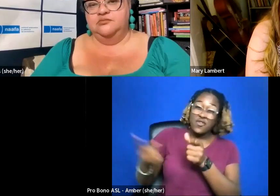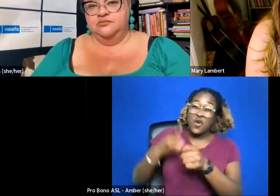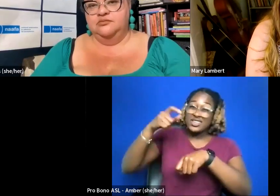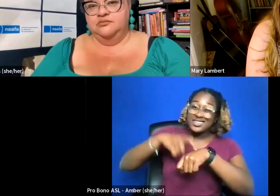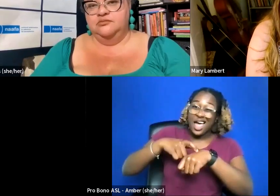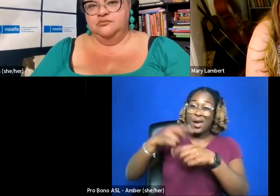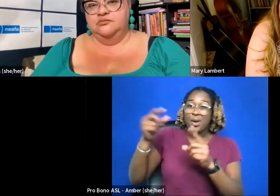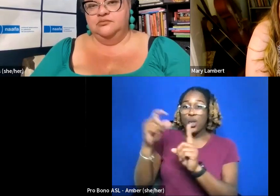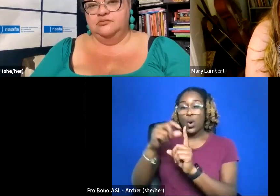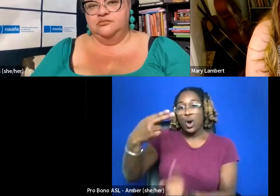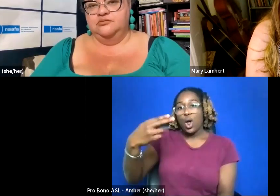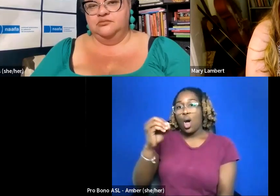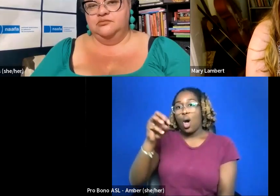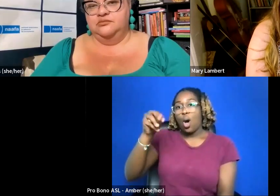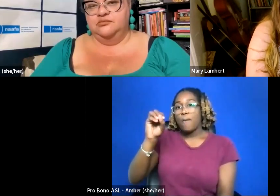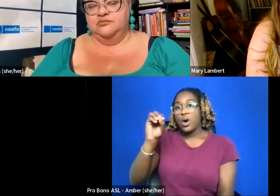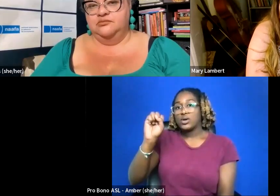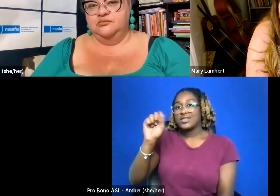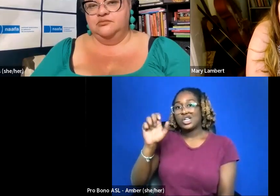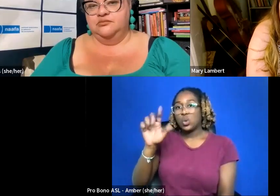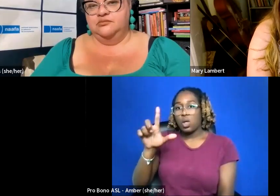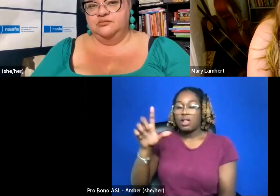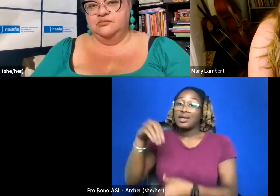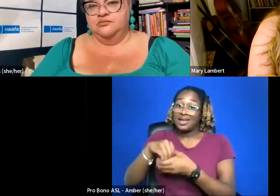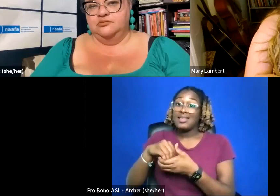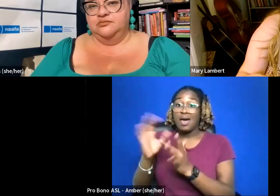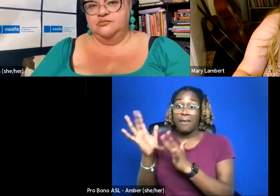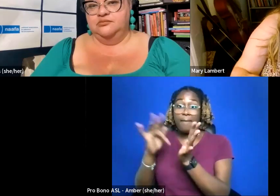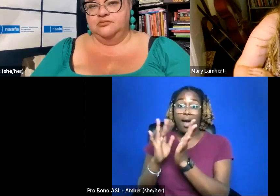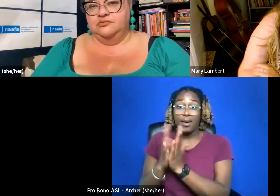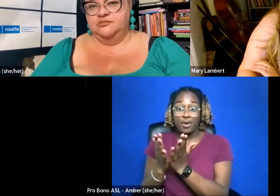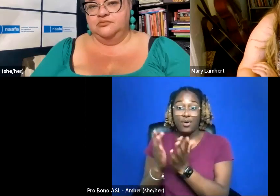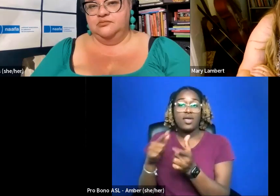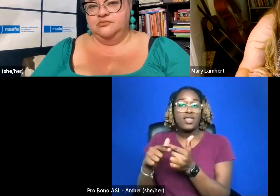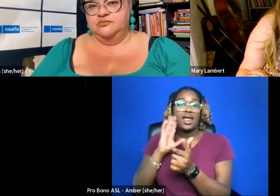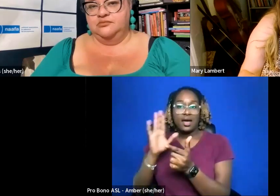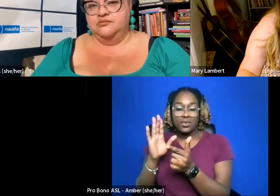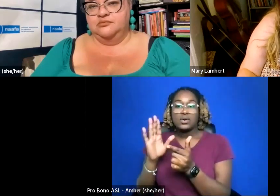So I wrote some songs for the film, and then I did the film composition for it. That's my degree is in composition.